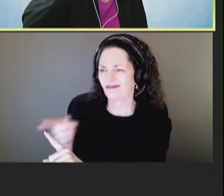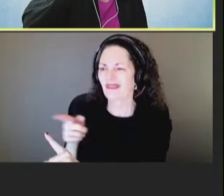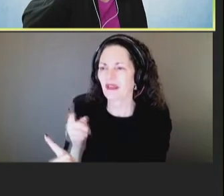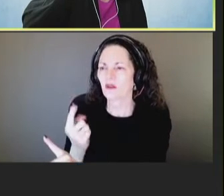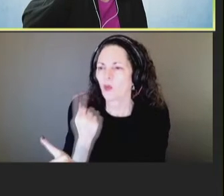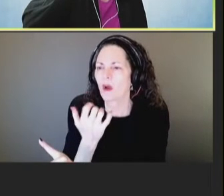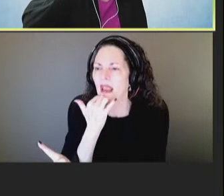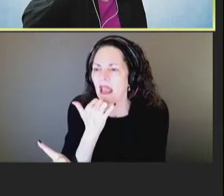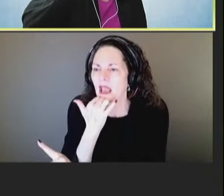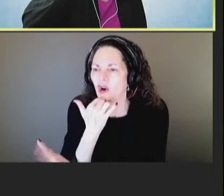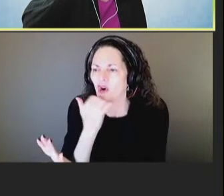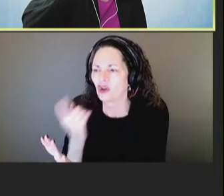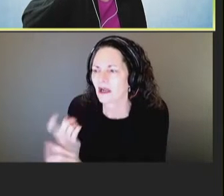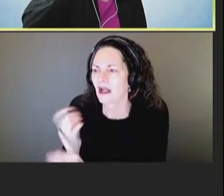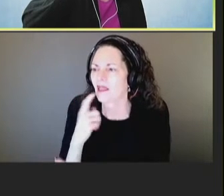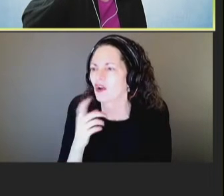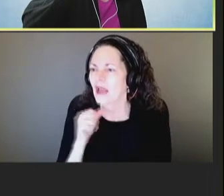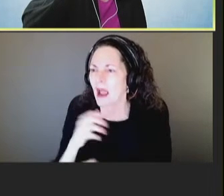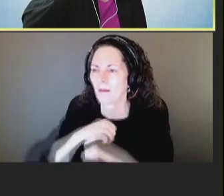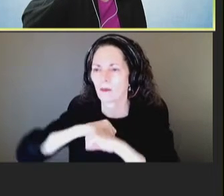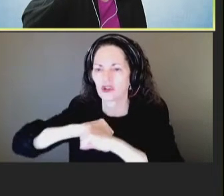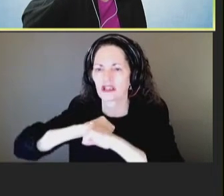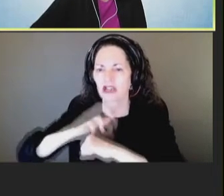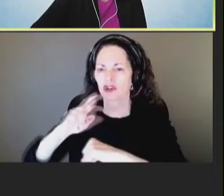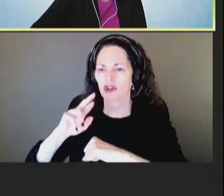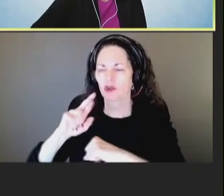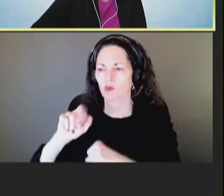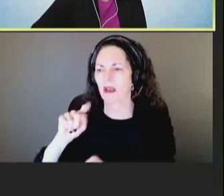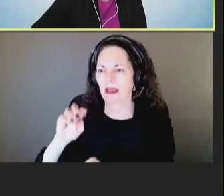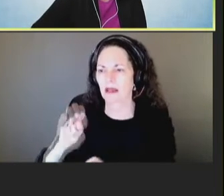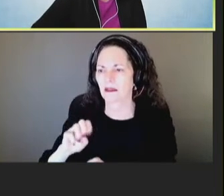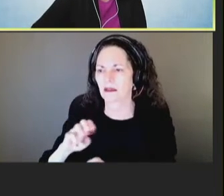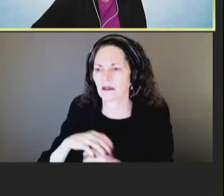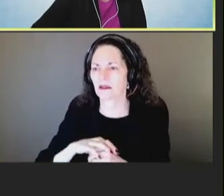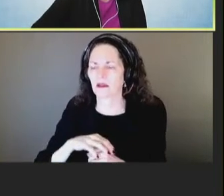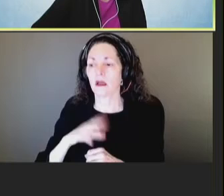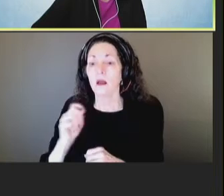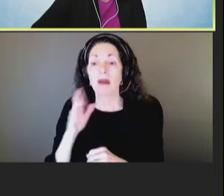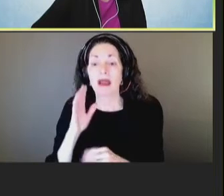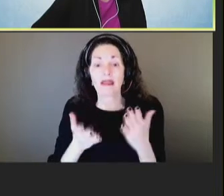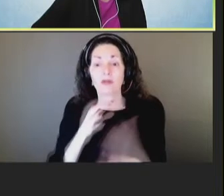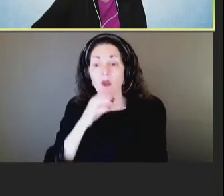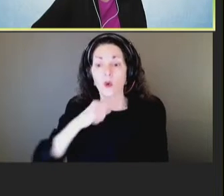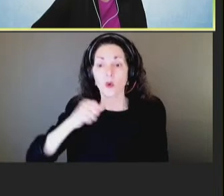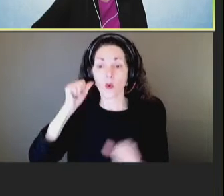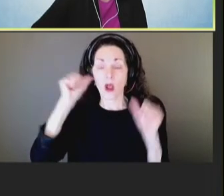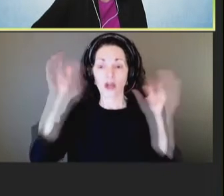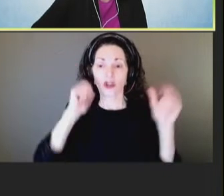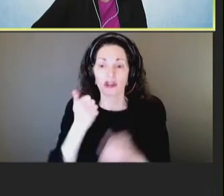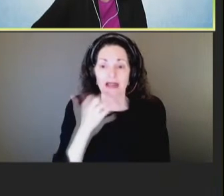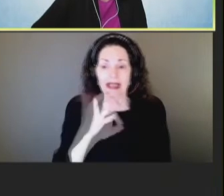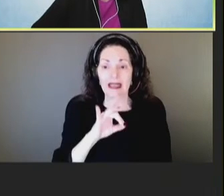positivity rates. But the bottom line is either an adult 18 to 64, adult 65 years of age or older,